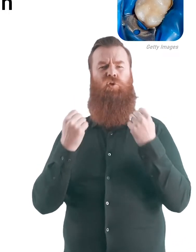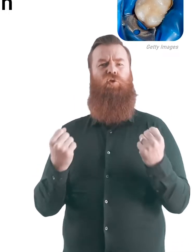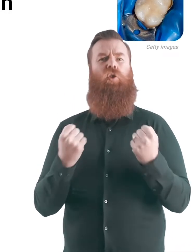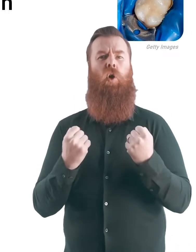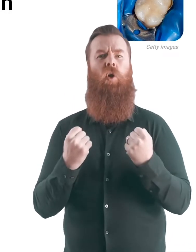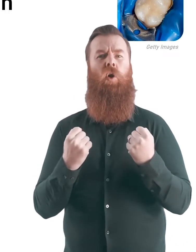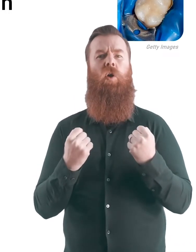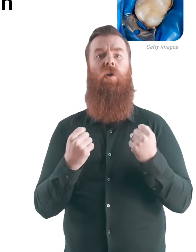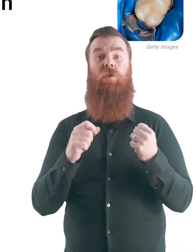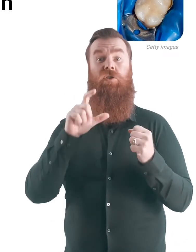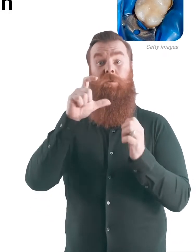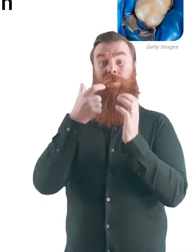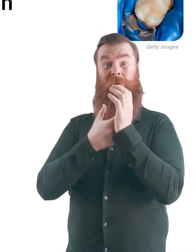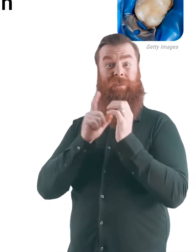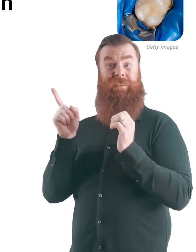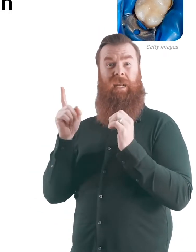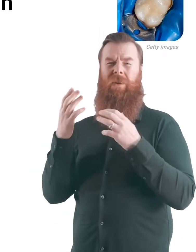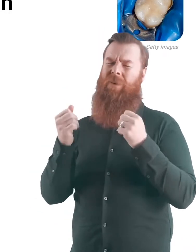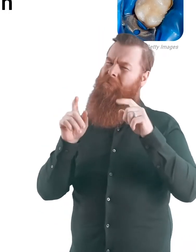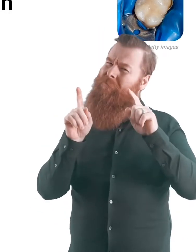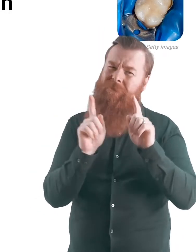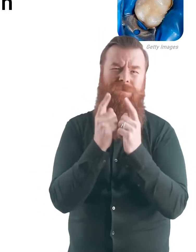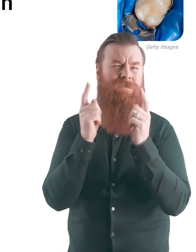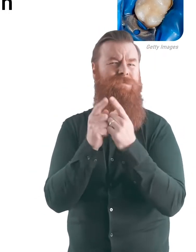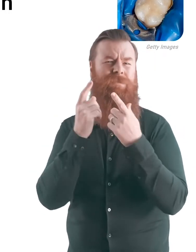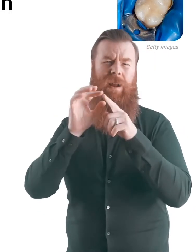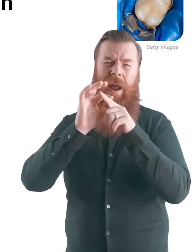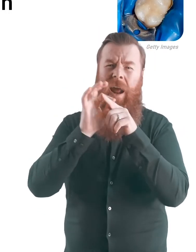Composite resin comes in many shades and colours.